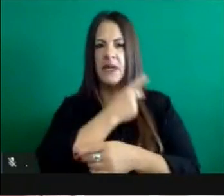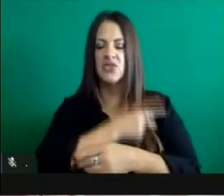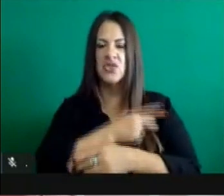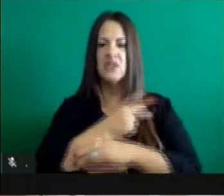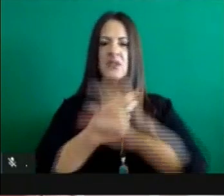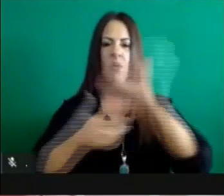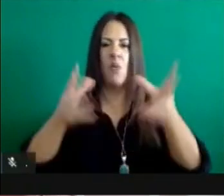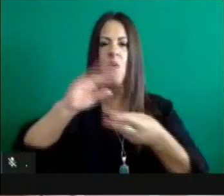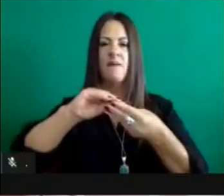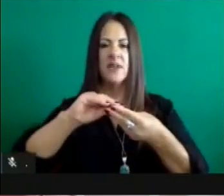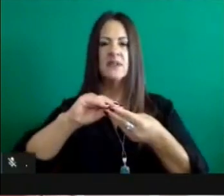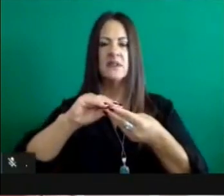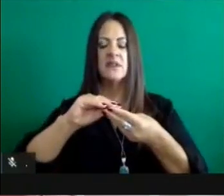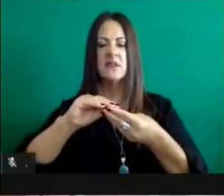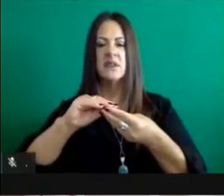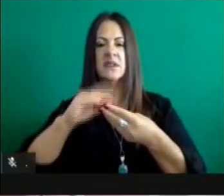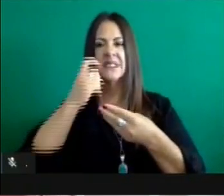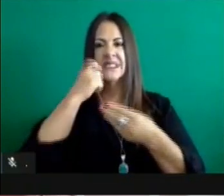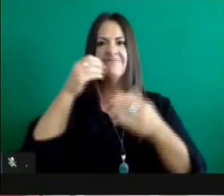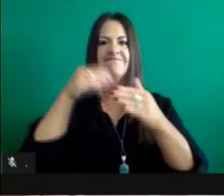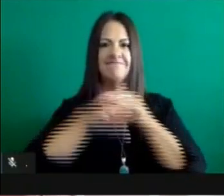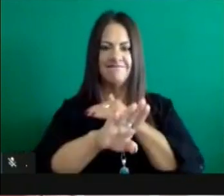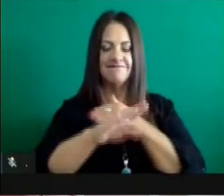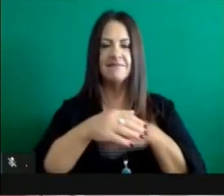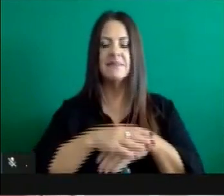JUST IN A DAY, HAVING OVER 450